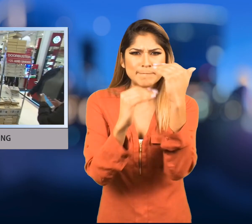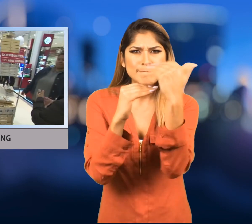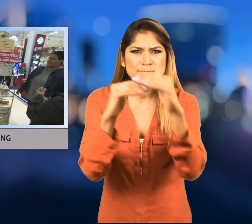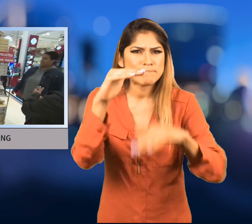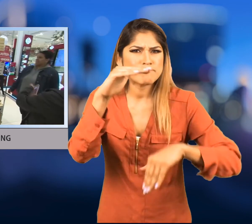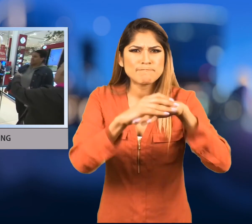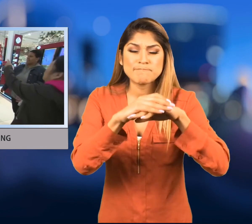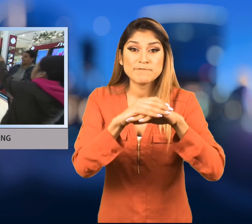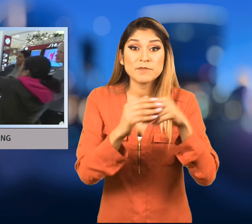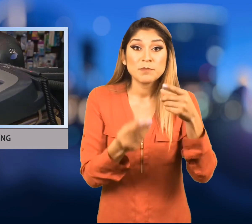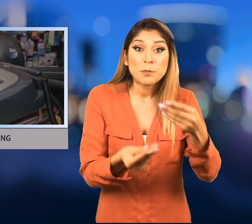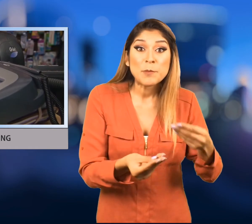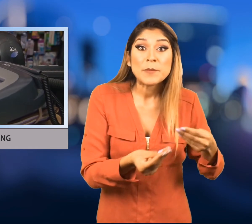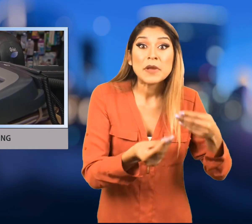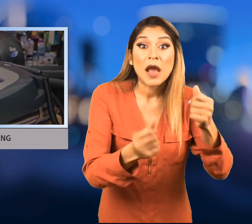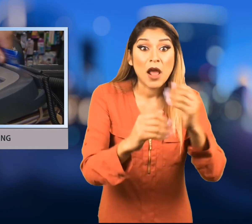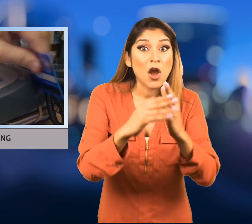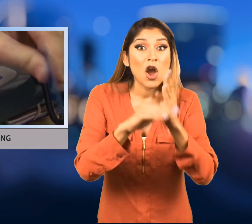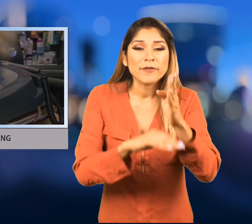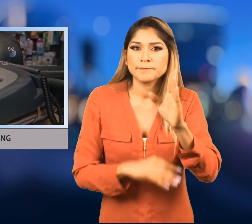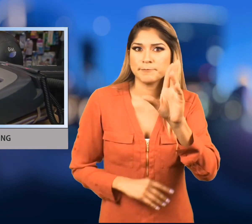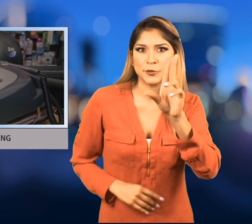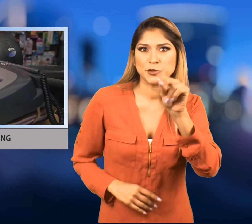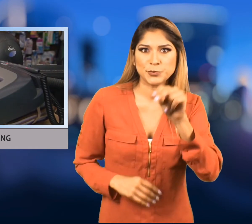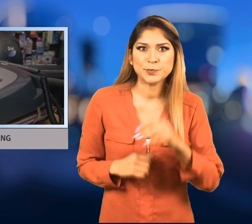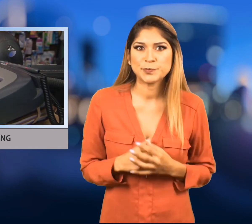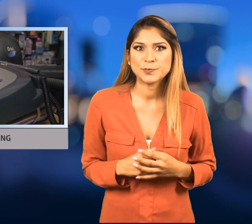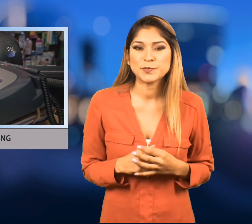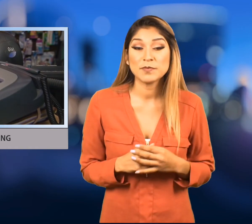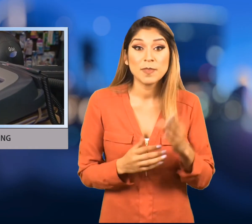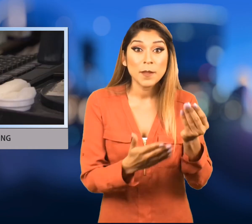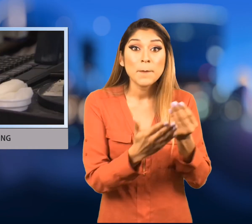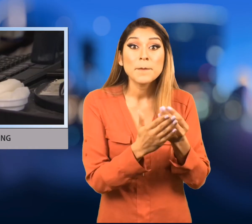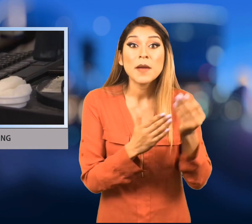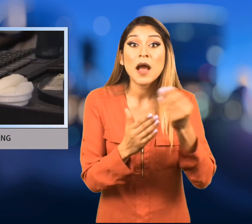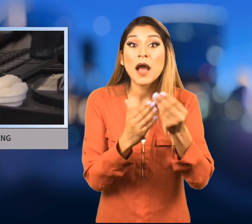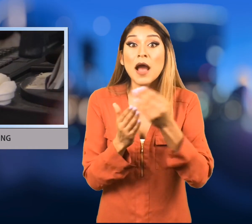a limit as to how much you're going to spend and don't go over it.